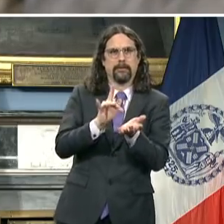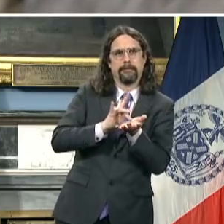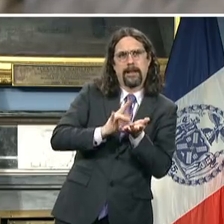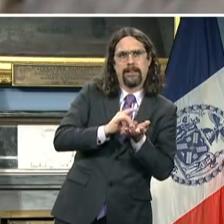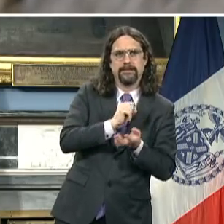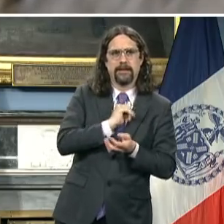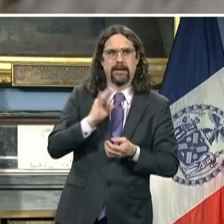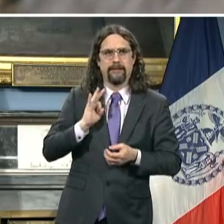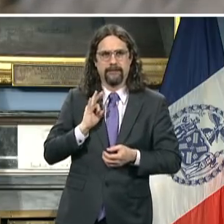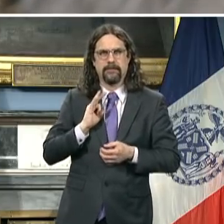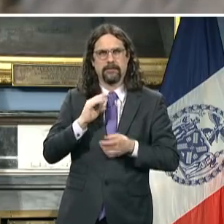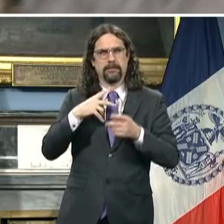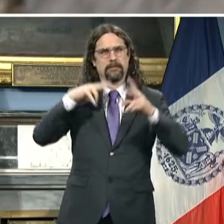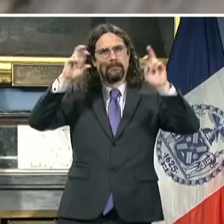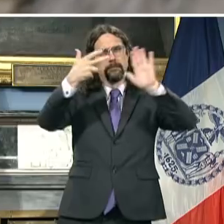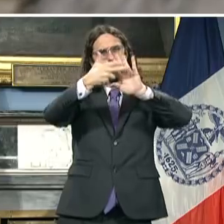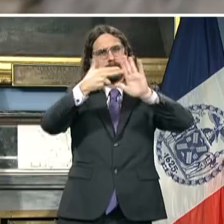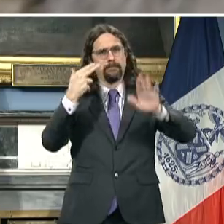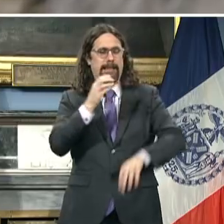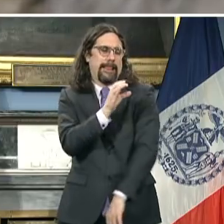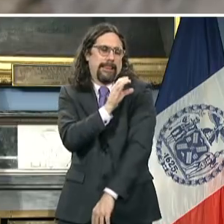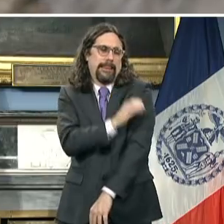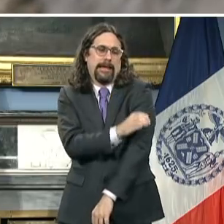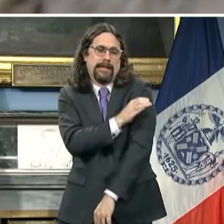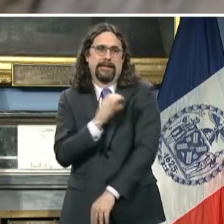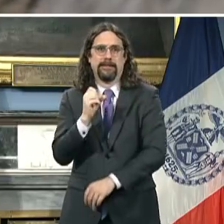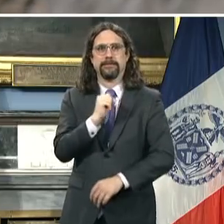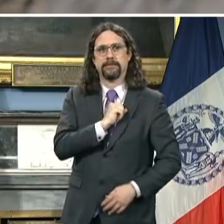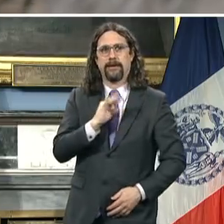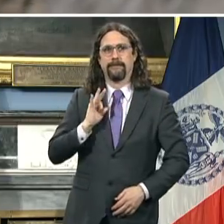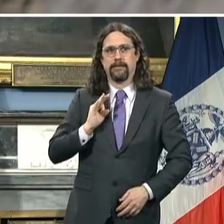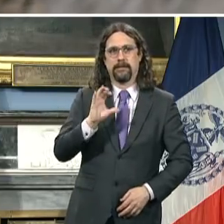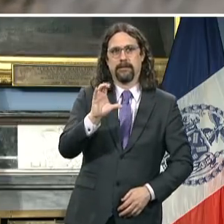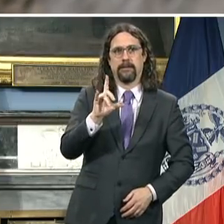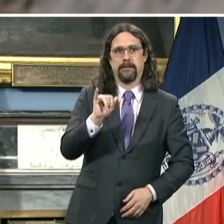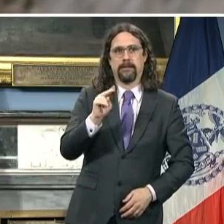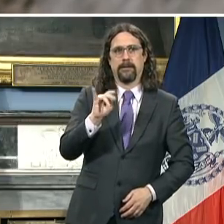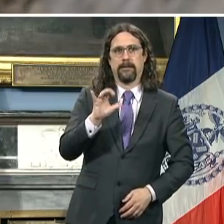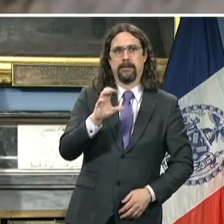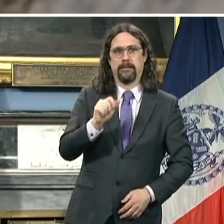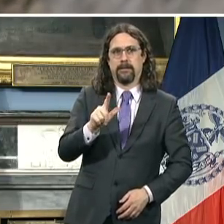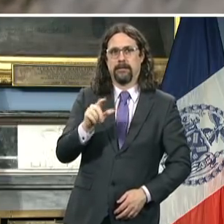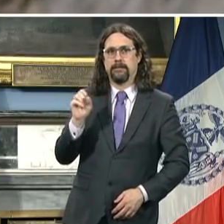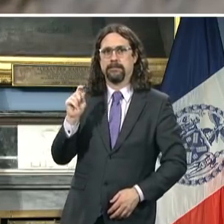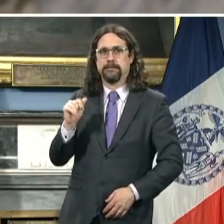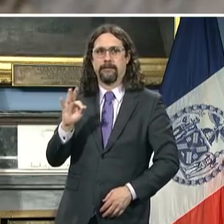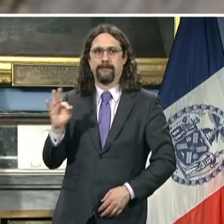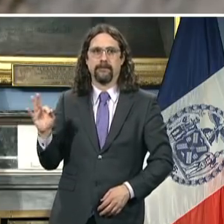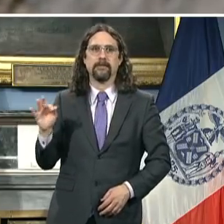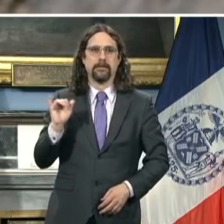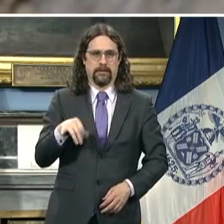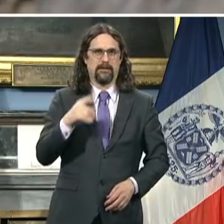THE ADDITIONAL NEED IS 45,000 CLINICAL